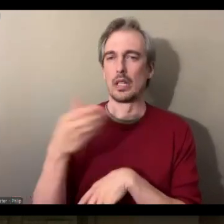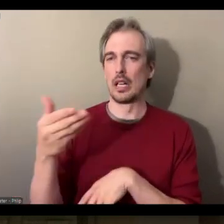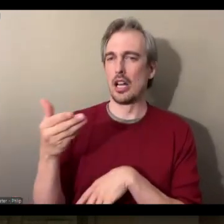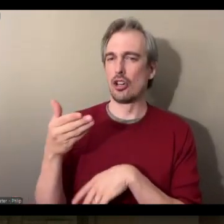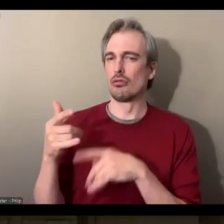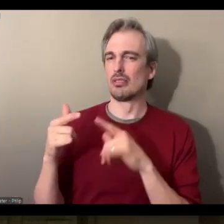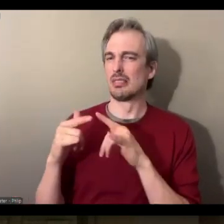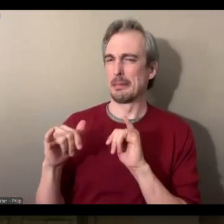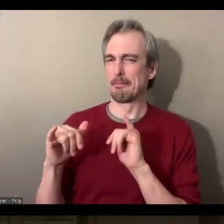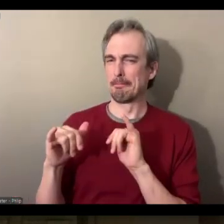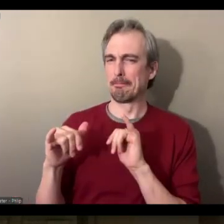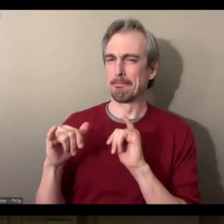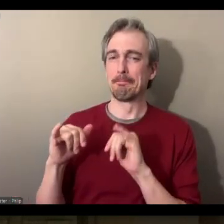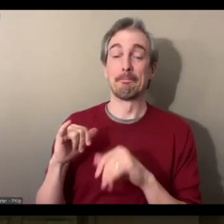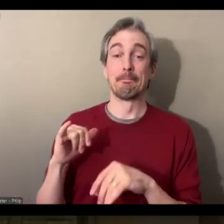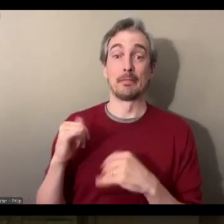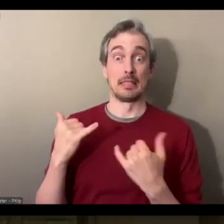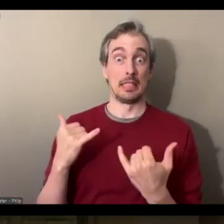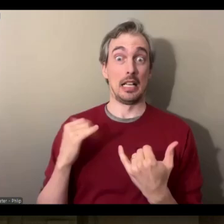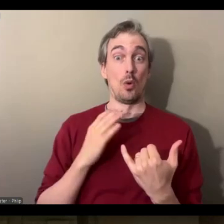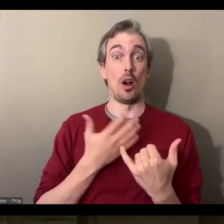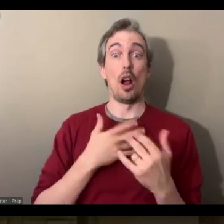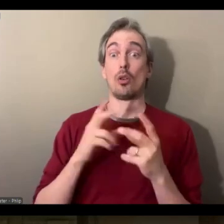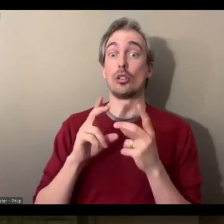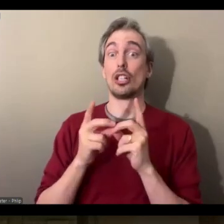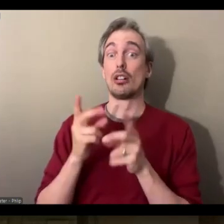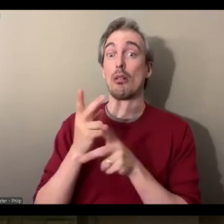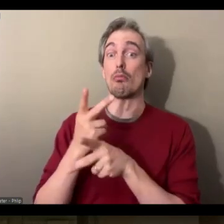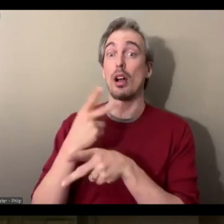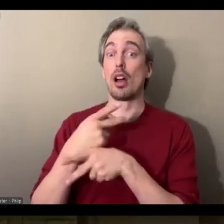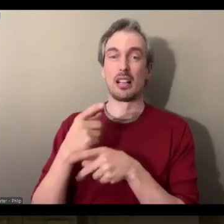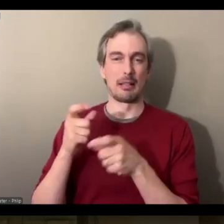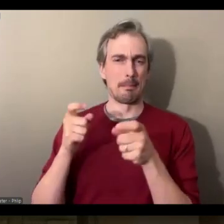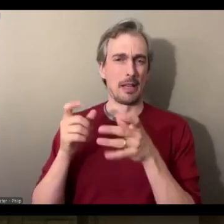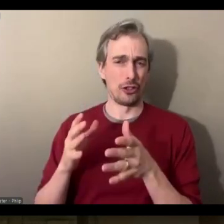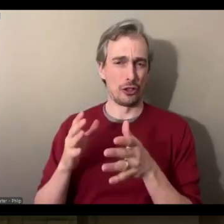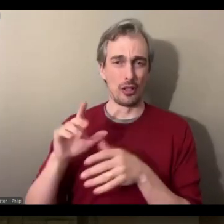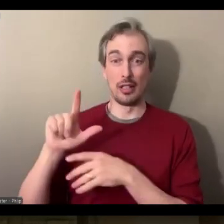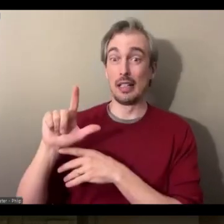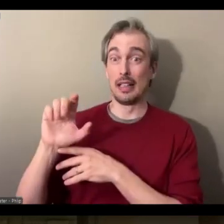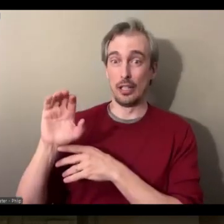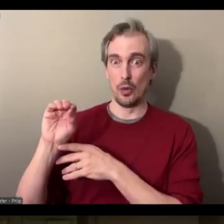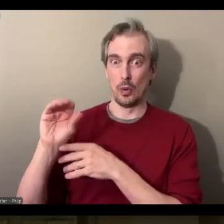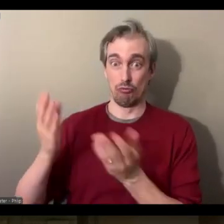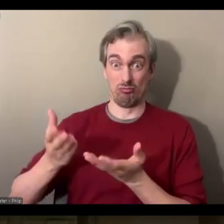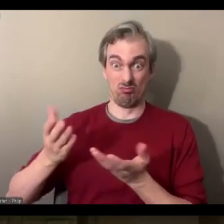digital product manager, Leo, who is in the audience over here. Leo is really the fourth and